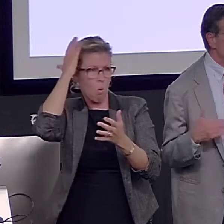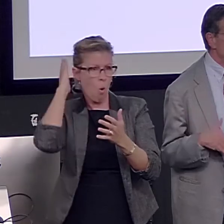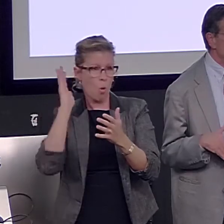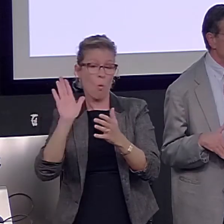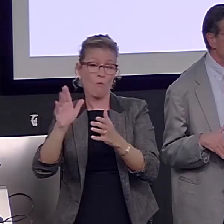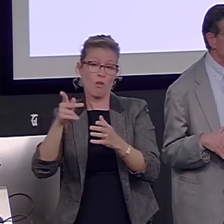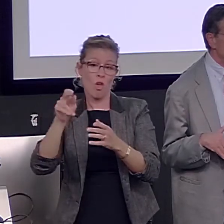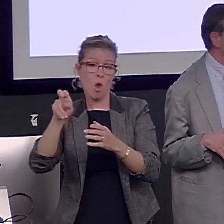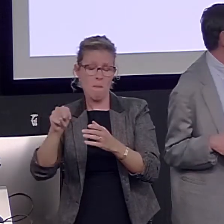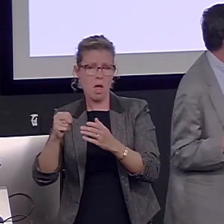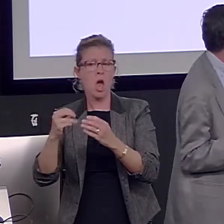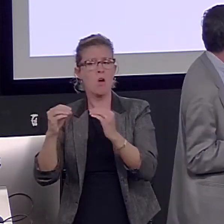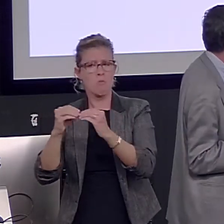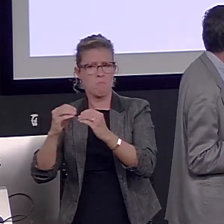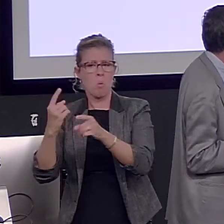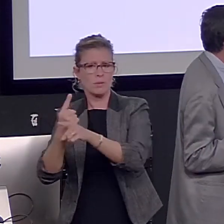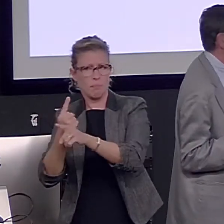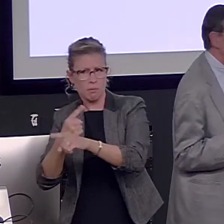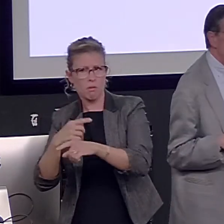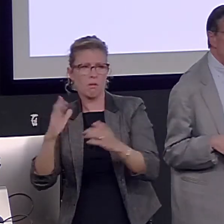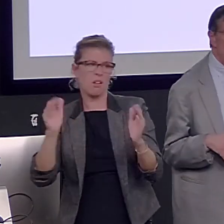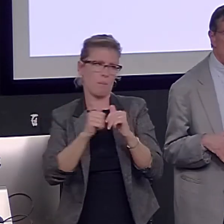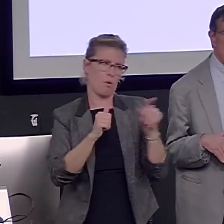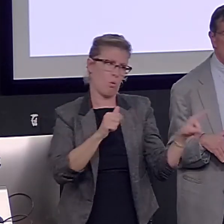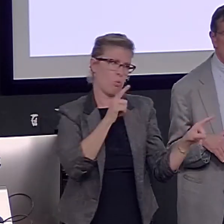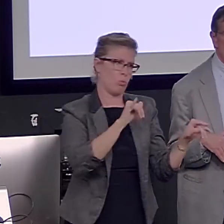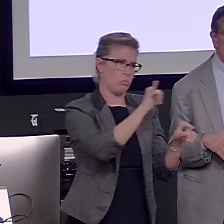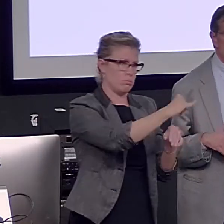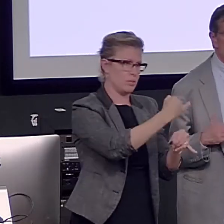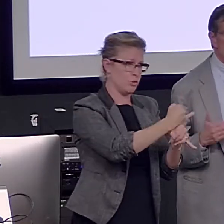to the care as usual children, the timing effect